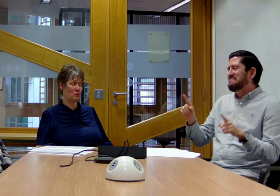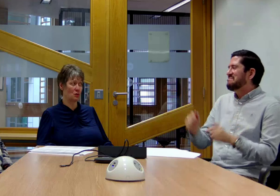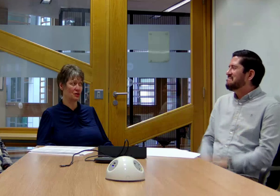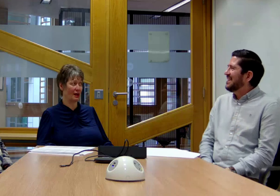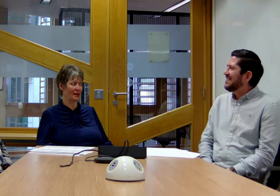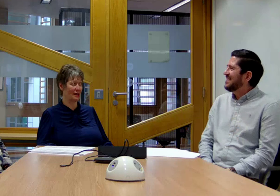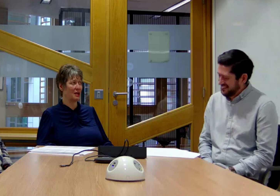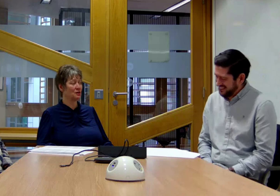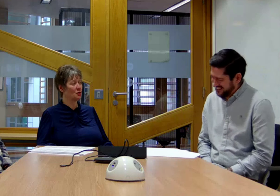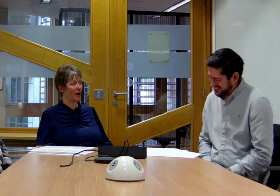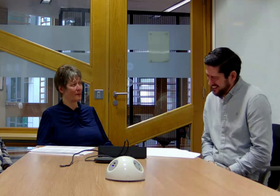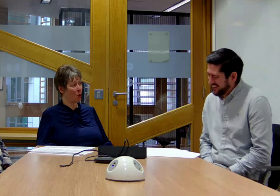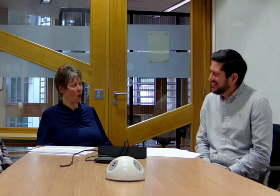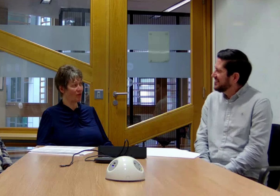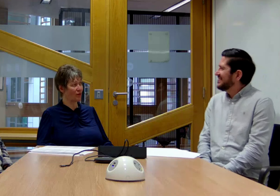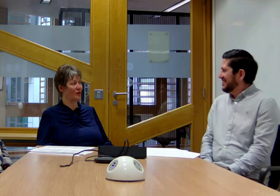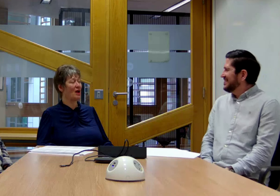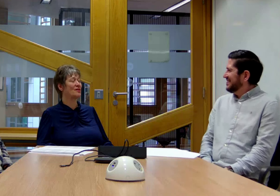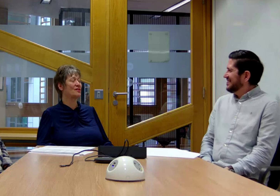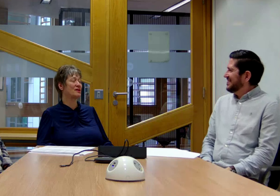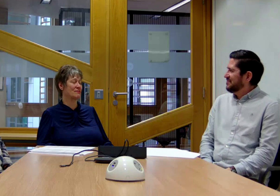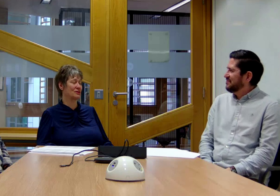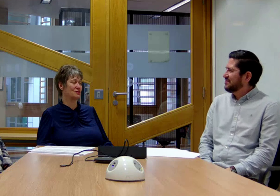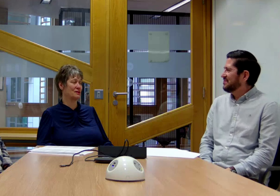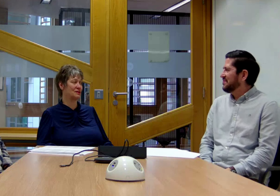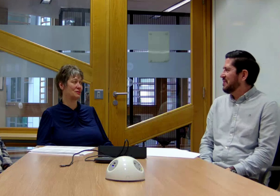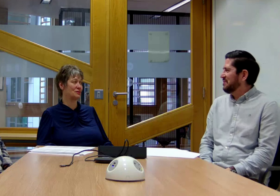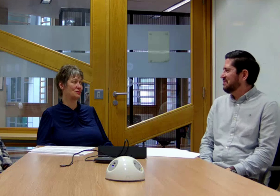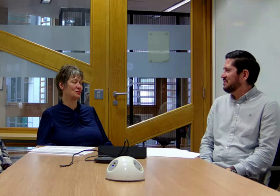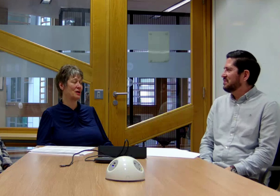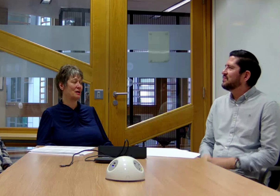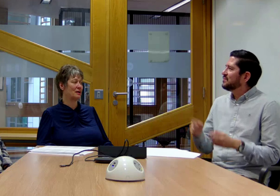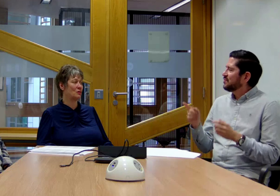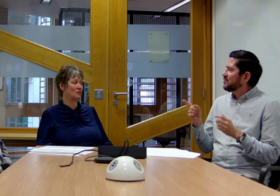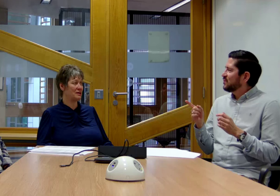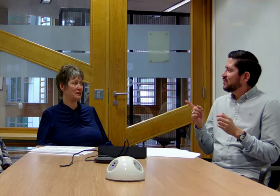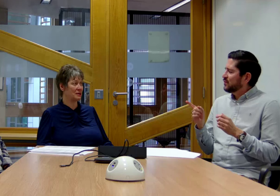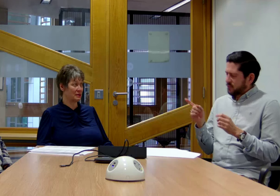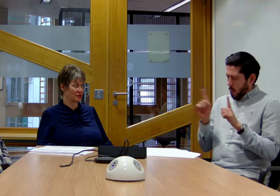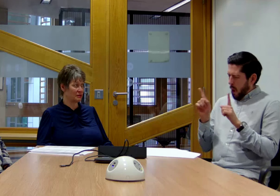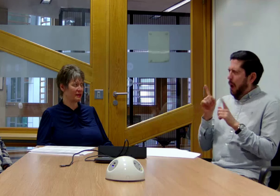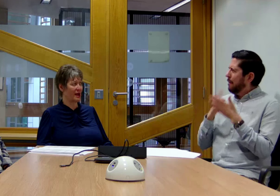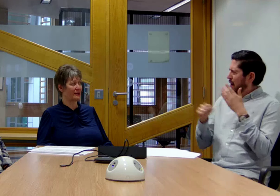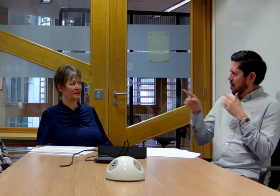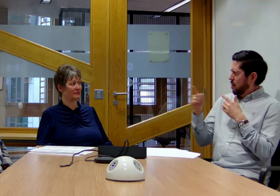in BSL. And so people started going more to classes, so I'm hopeful that the numbers of